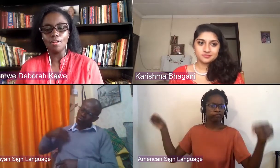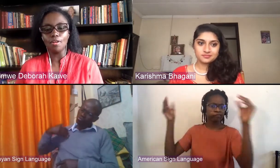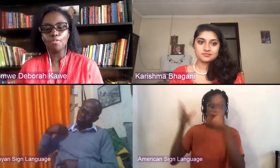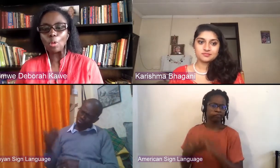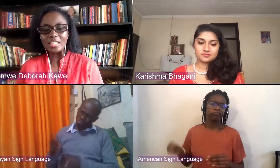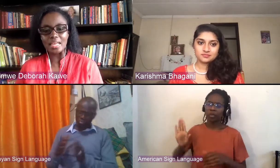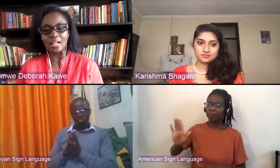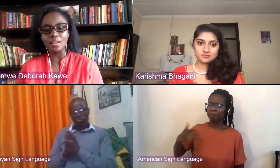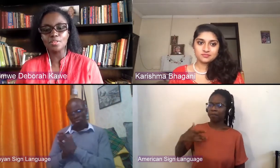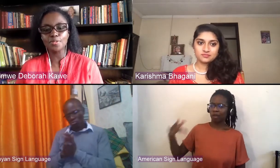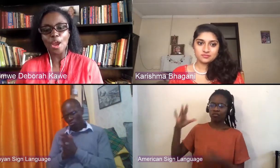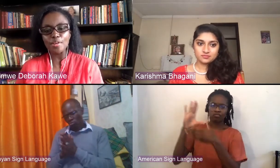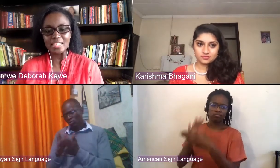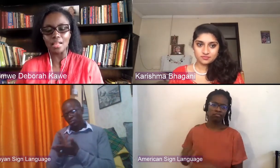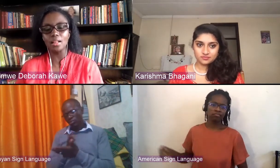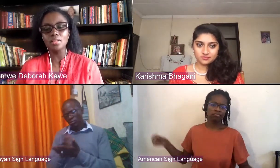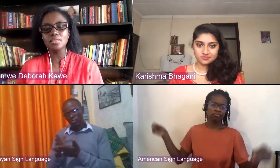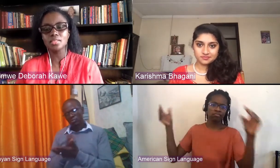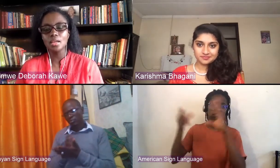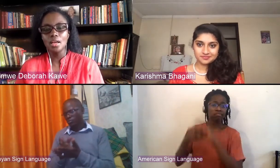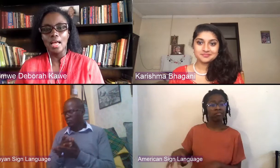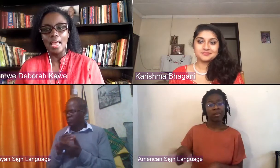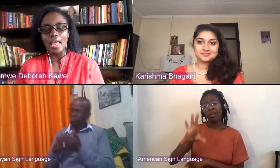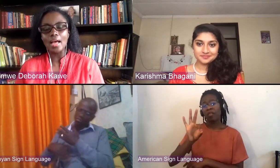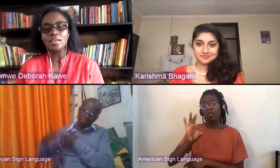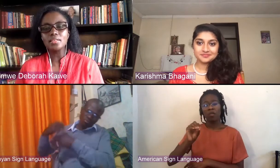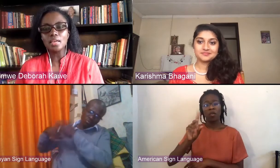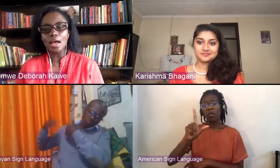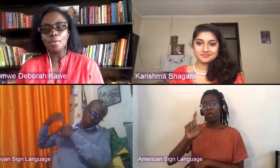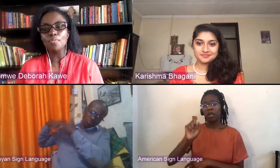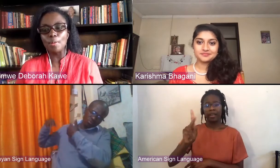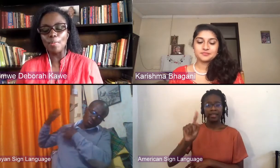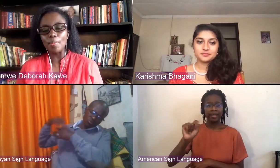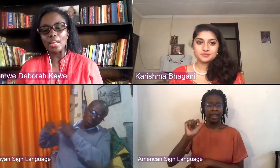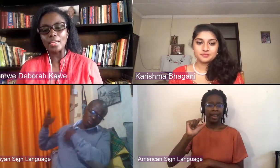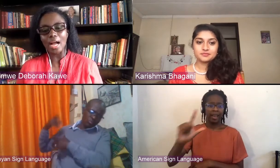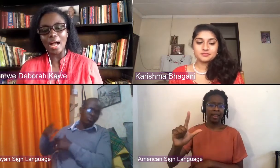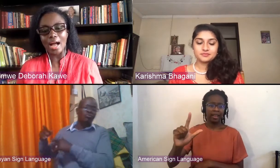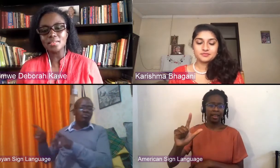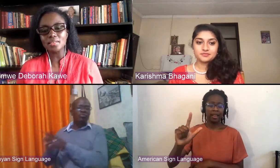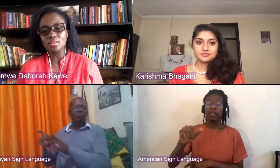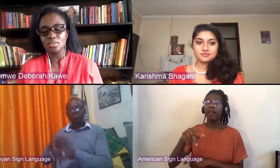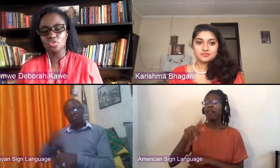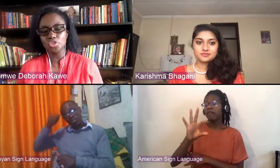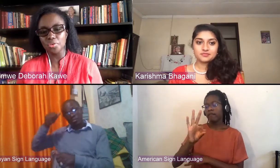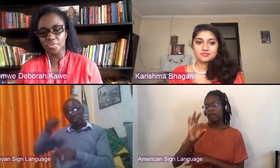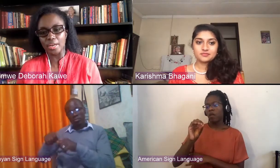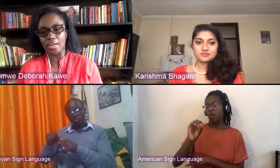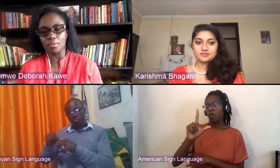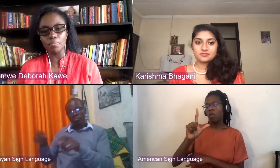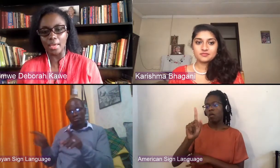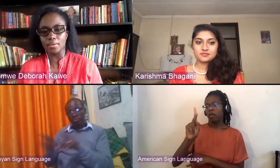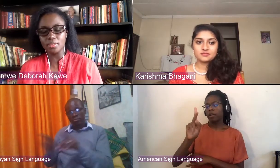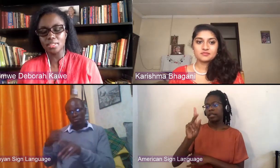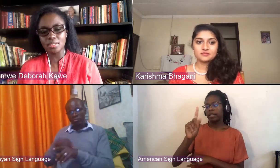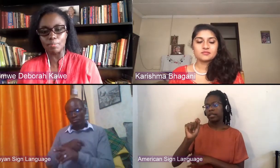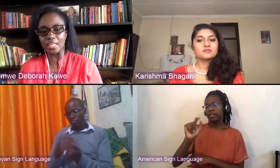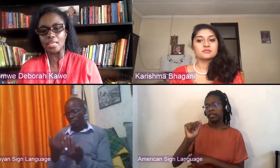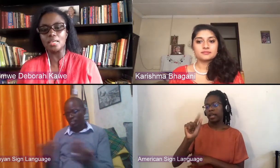folk tales, fairytales. And I remember like us as children and my siblings